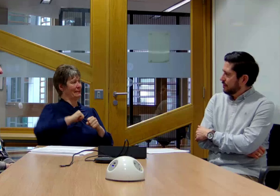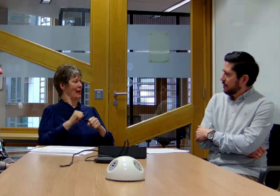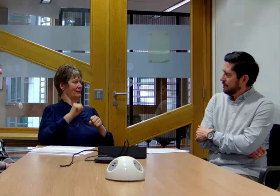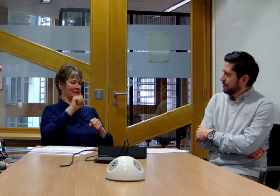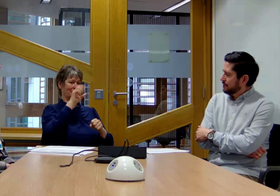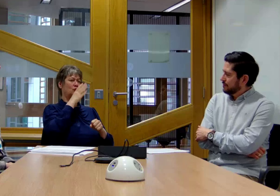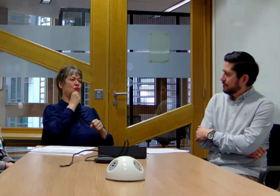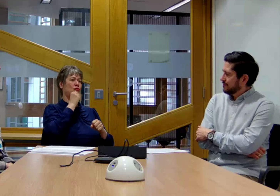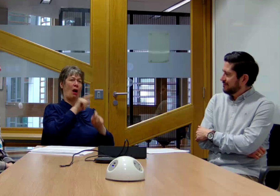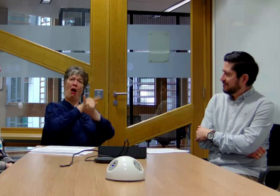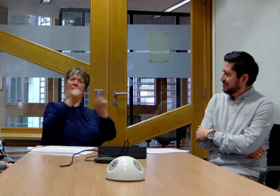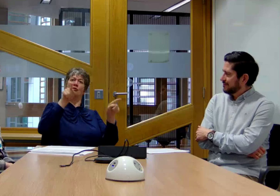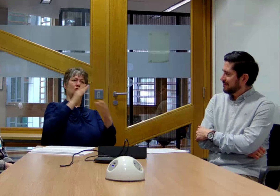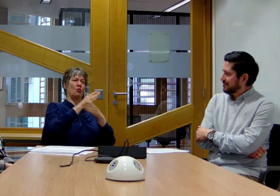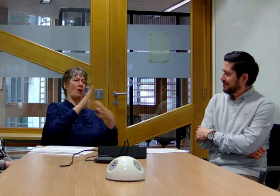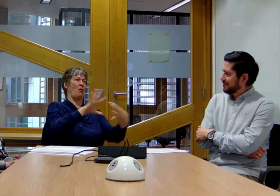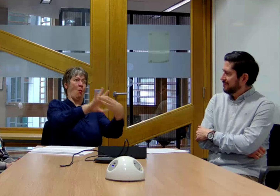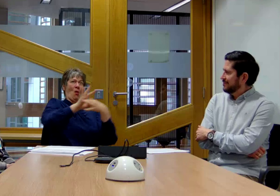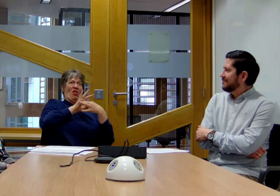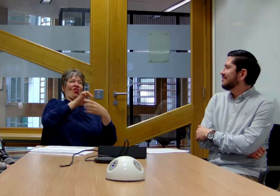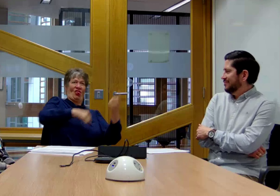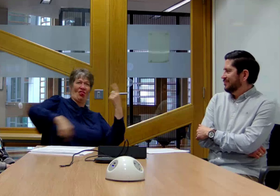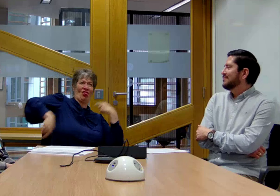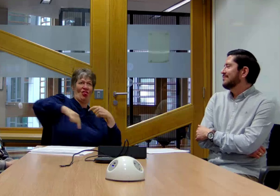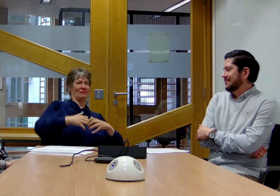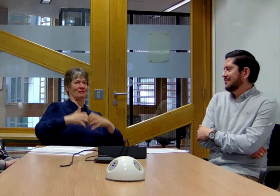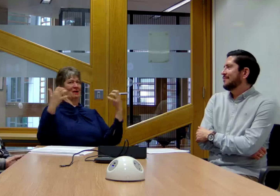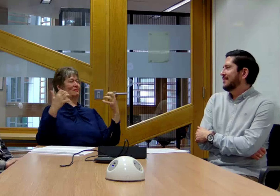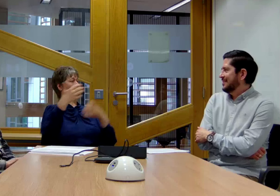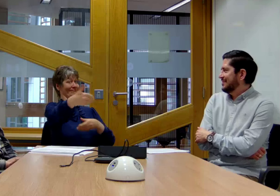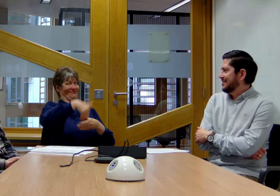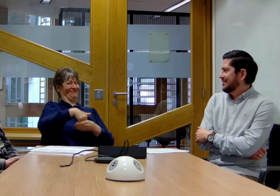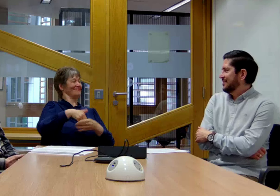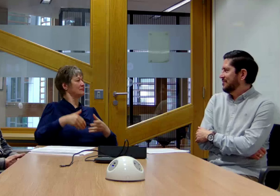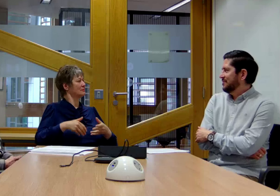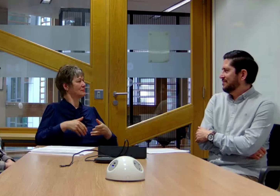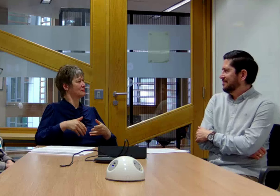and get Gaelic speakers to work with the Parliament in Gaelic. So we want Gaelic speakers to take